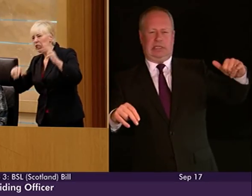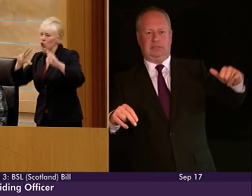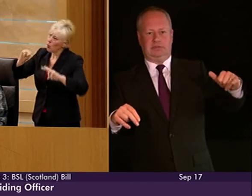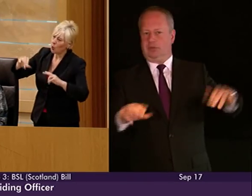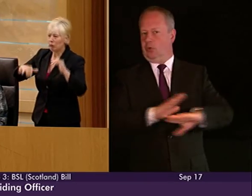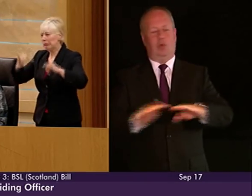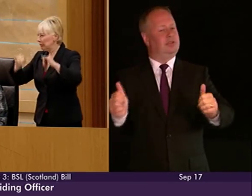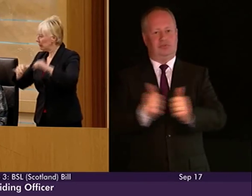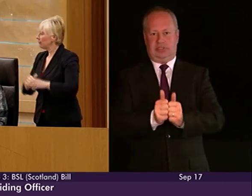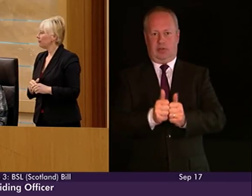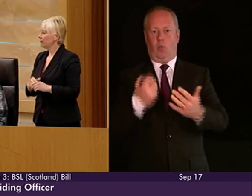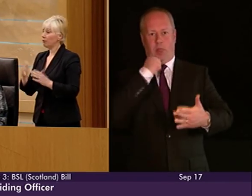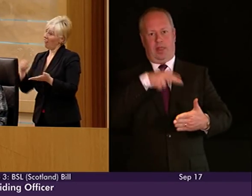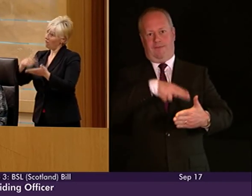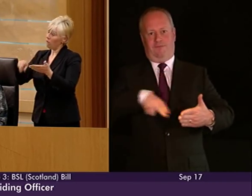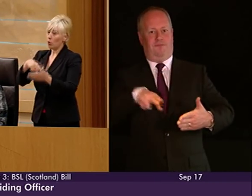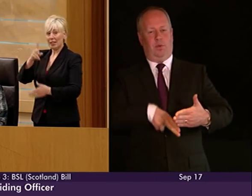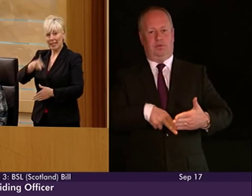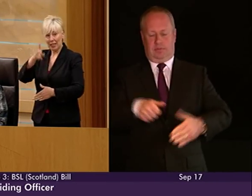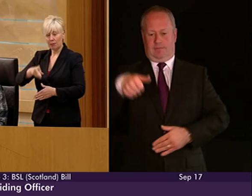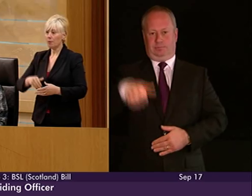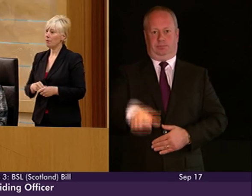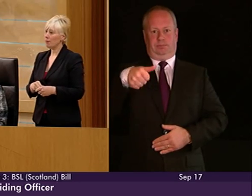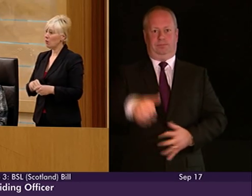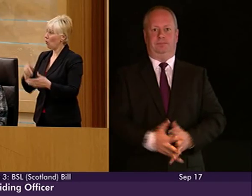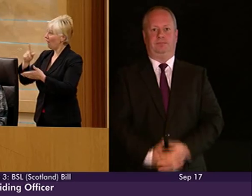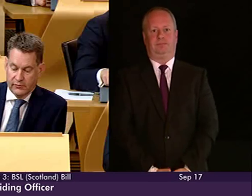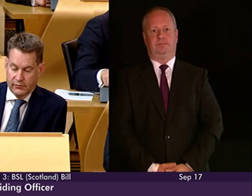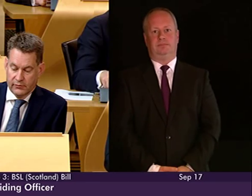The Presiding Officer: There will be a division.